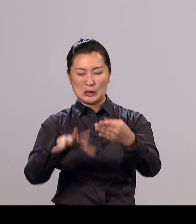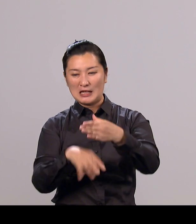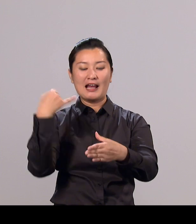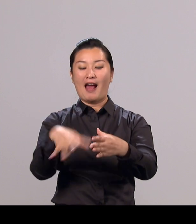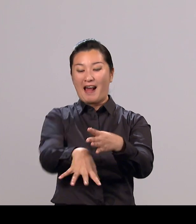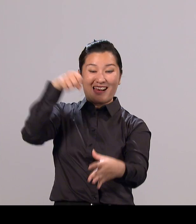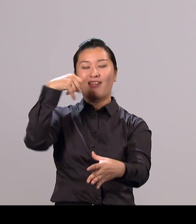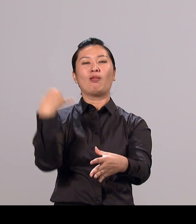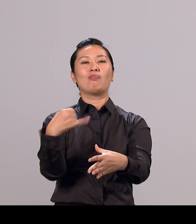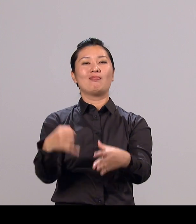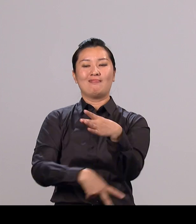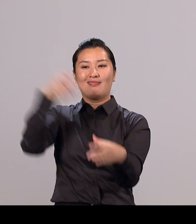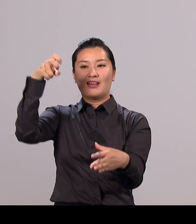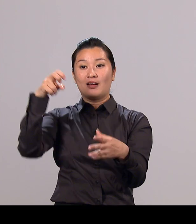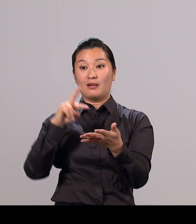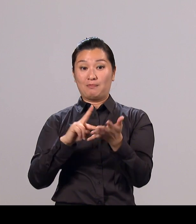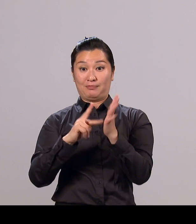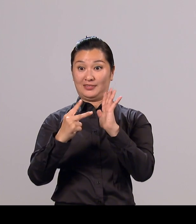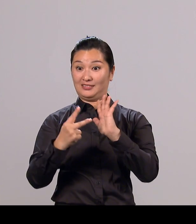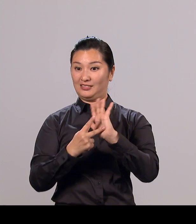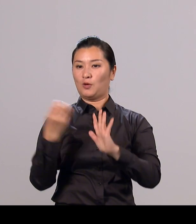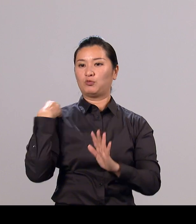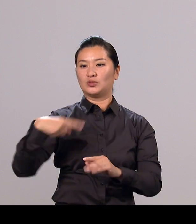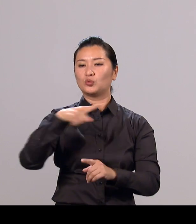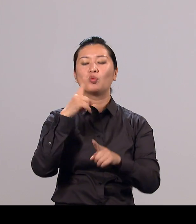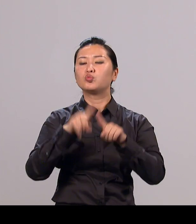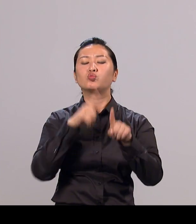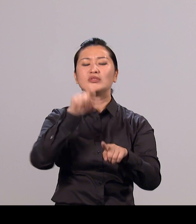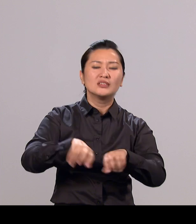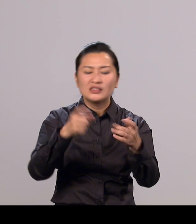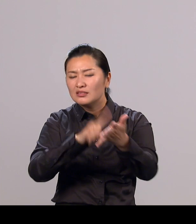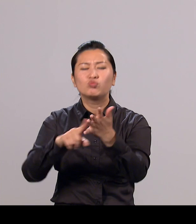The owner can track where the box is, all the time, 24/7.